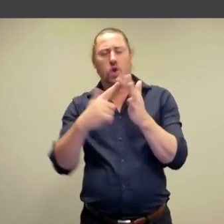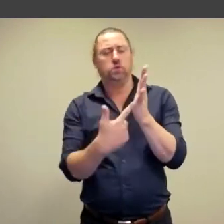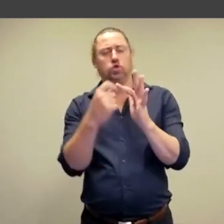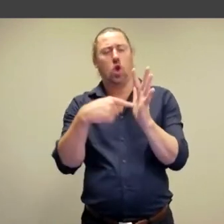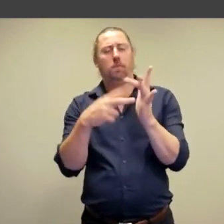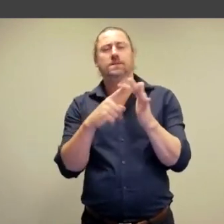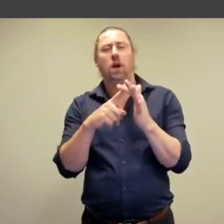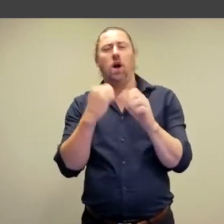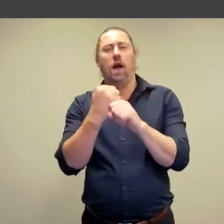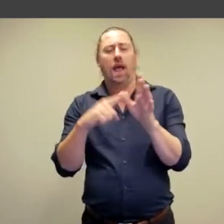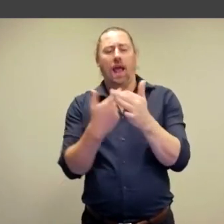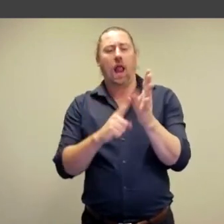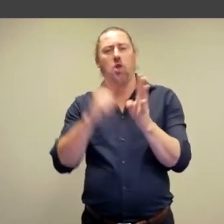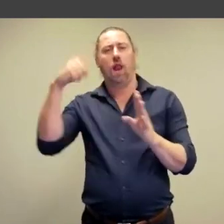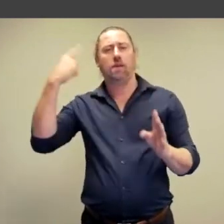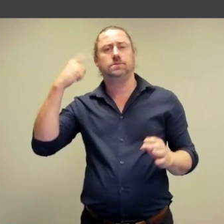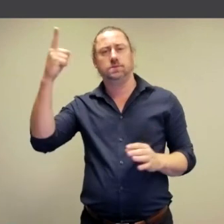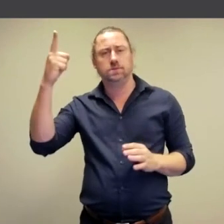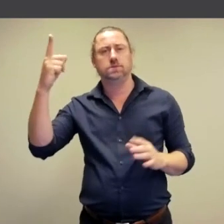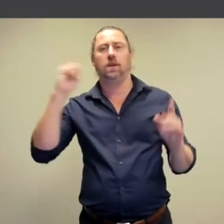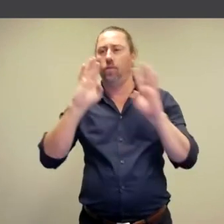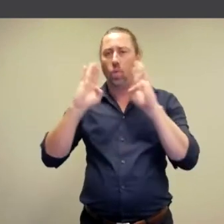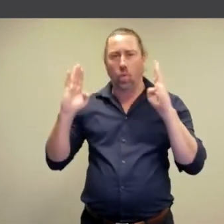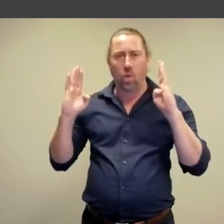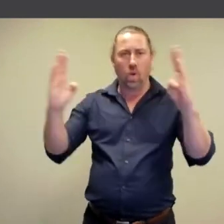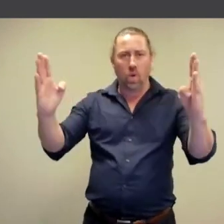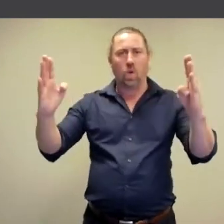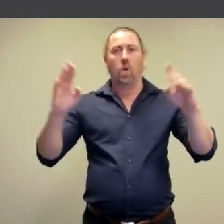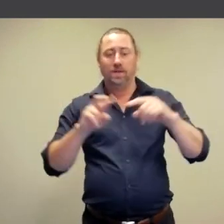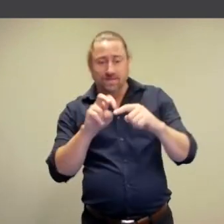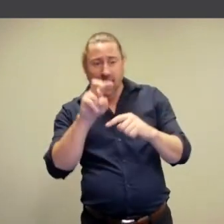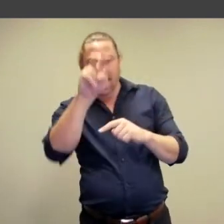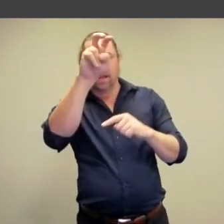London so the walls, the staircases, even the